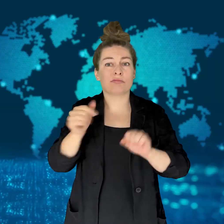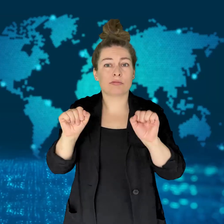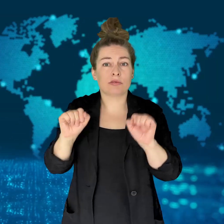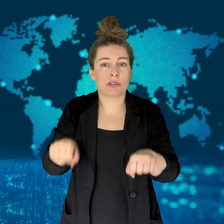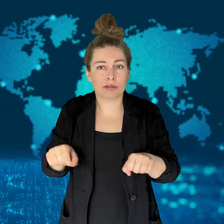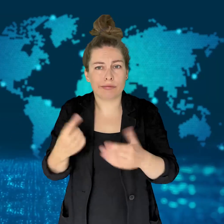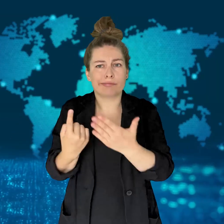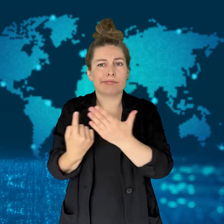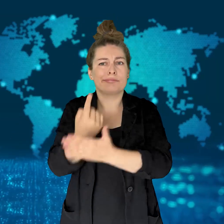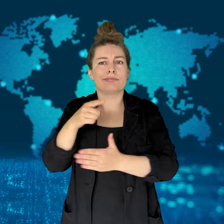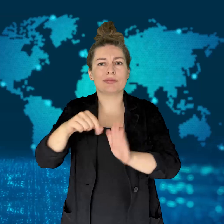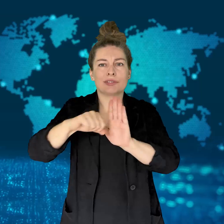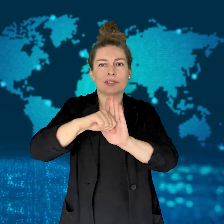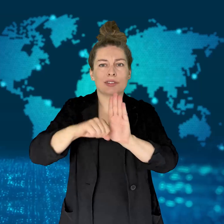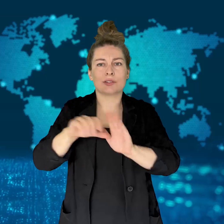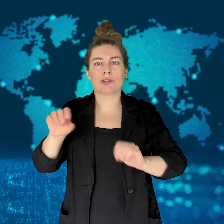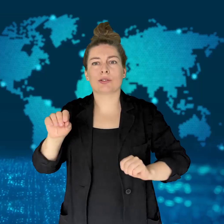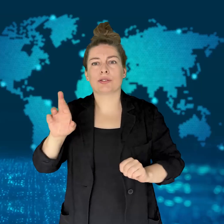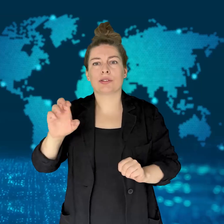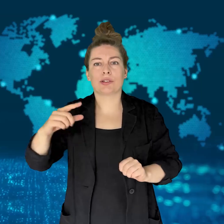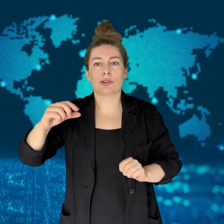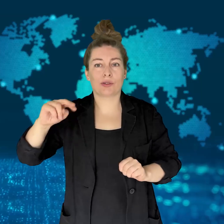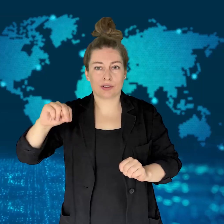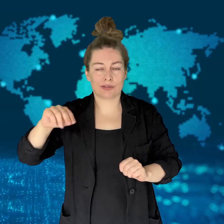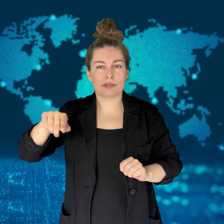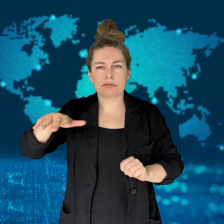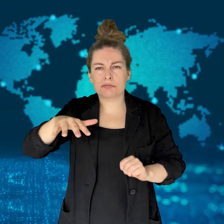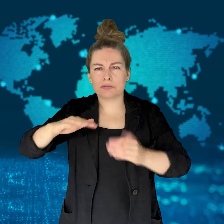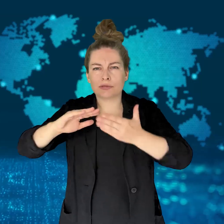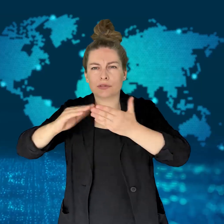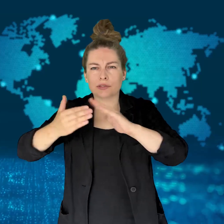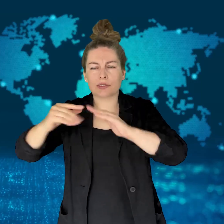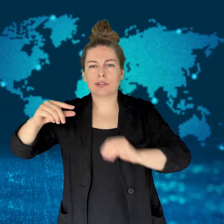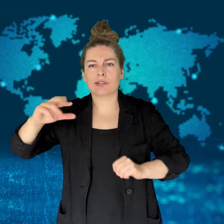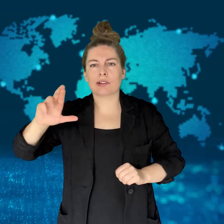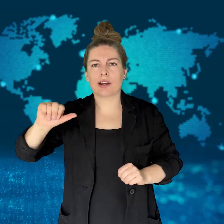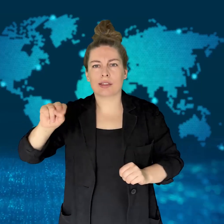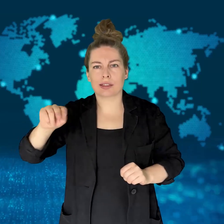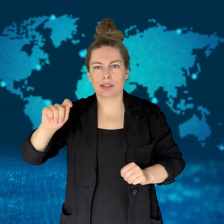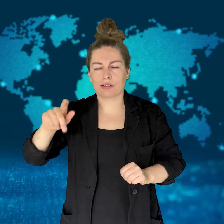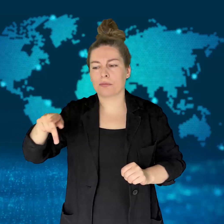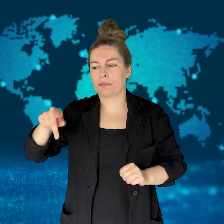Three people sued the city after they received citations for